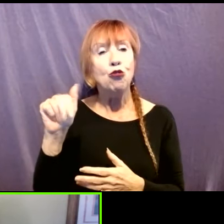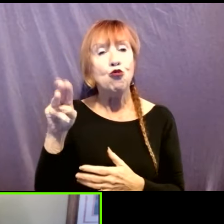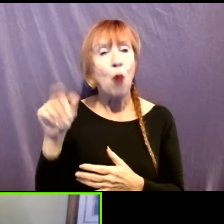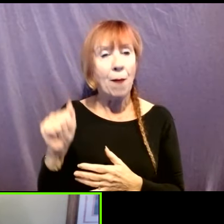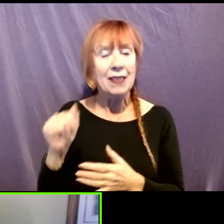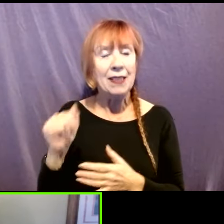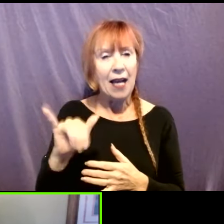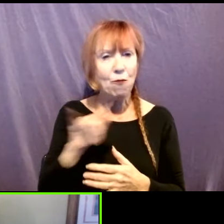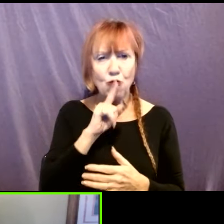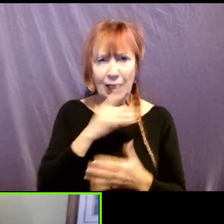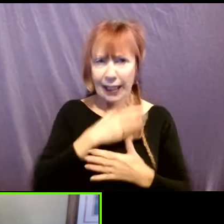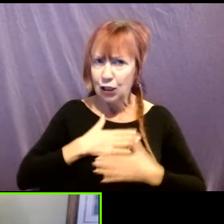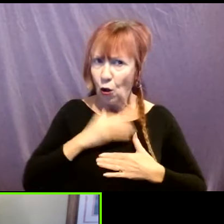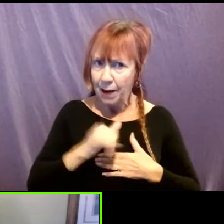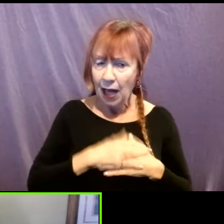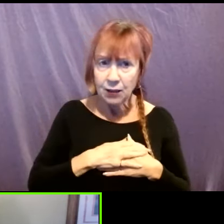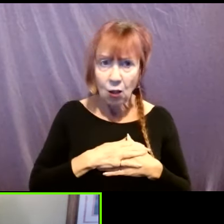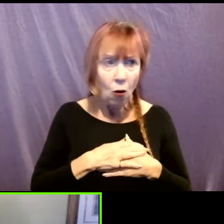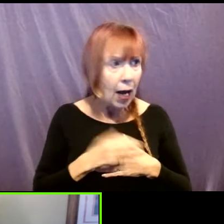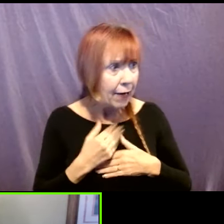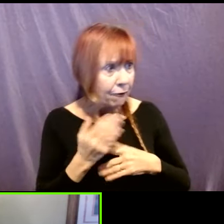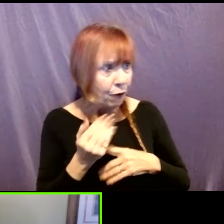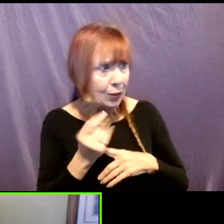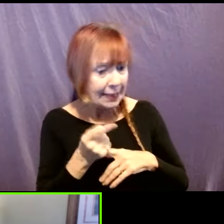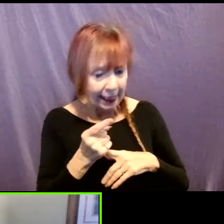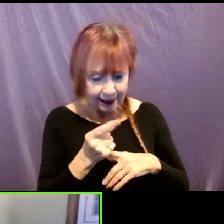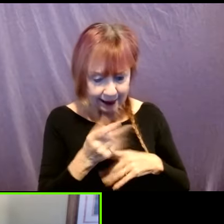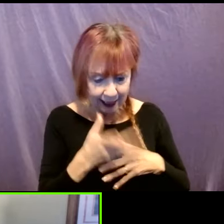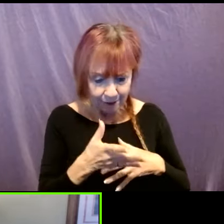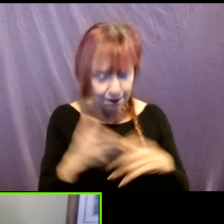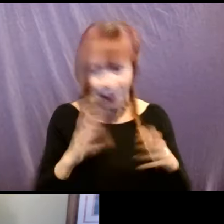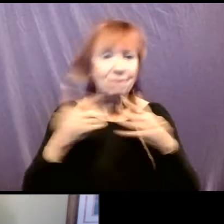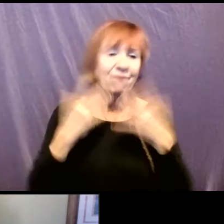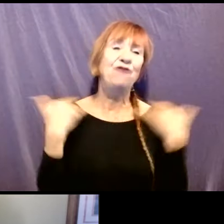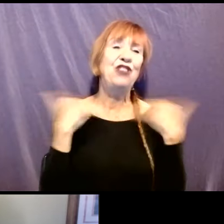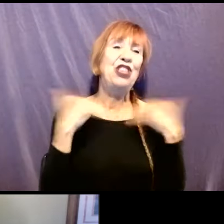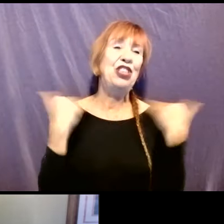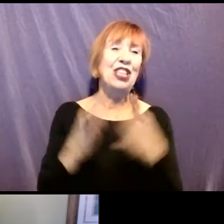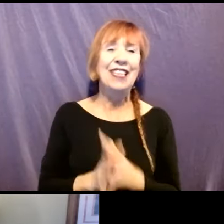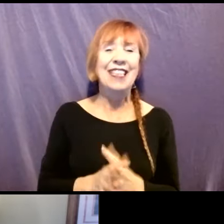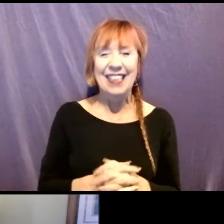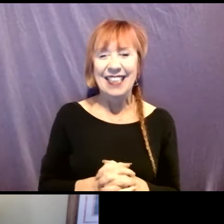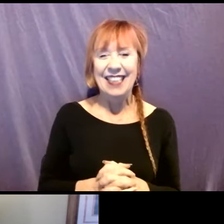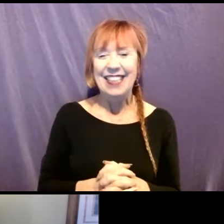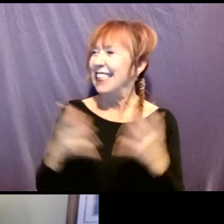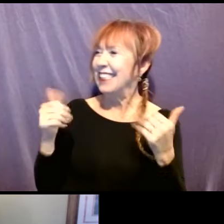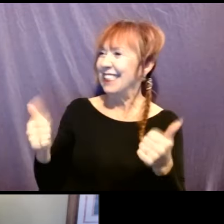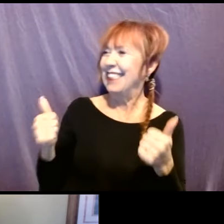I know I've got 14 seconds, but, yeah, I'm done. That's all good.